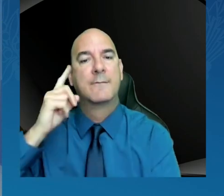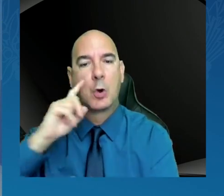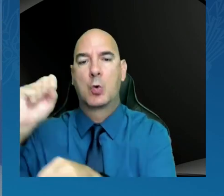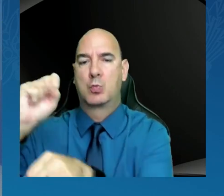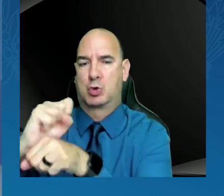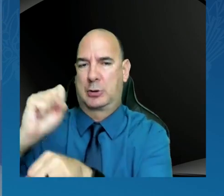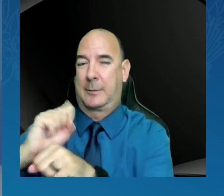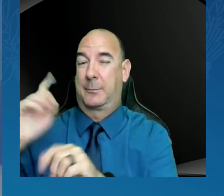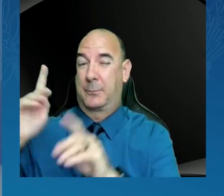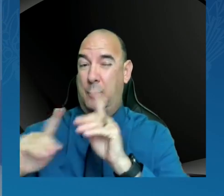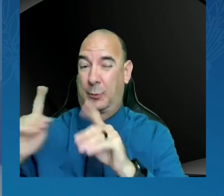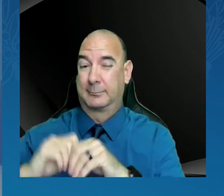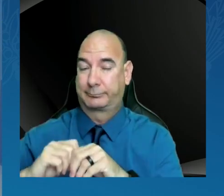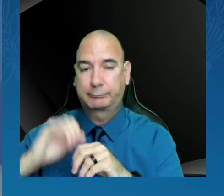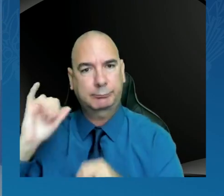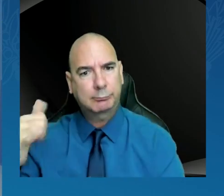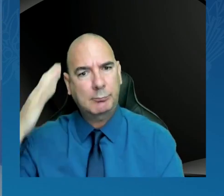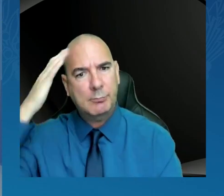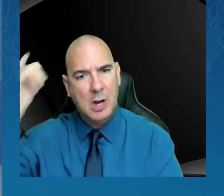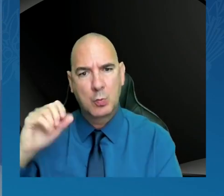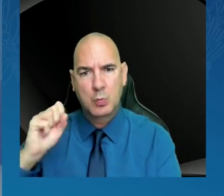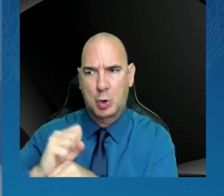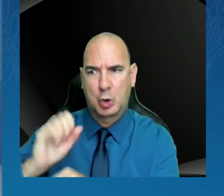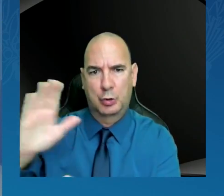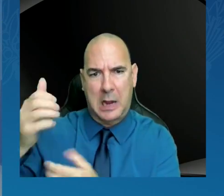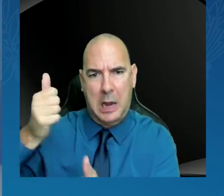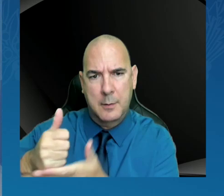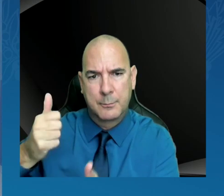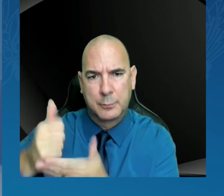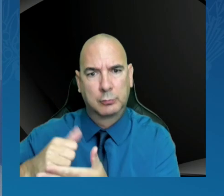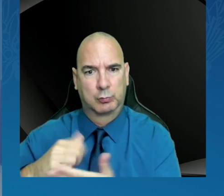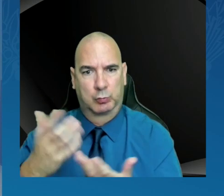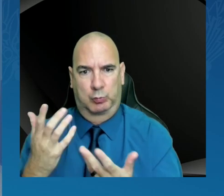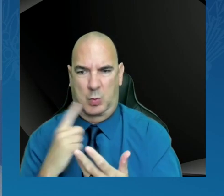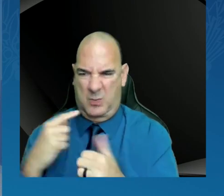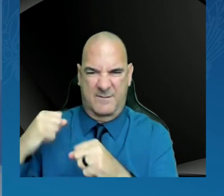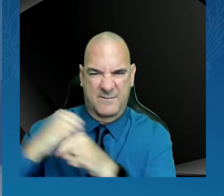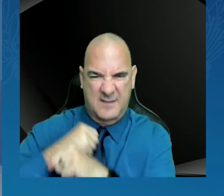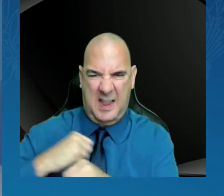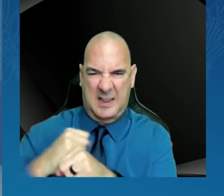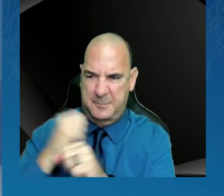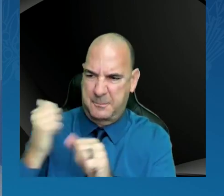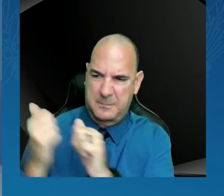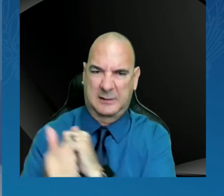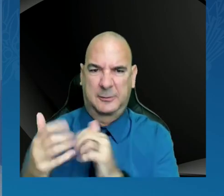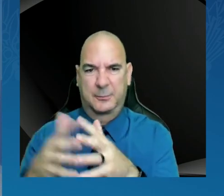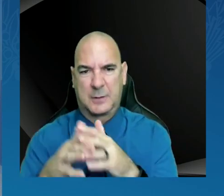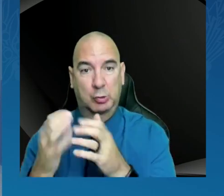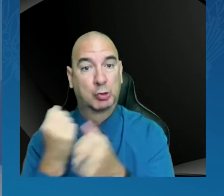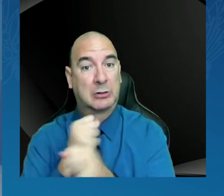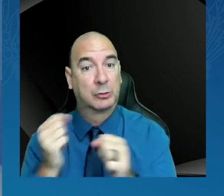we fought for and passed the American Rescue Plan, which included, among many things,